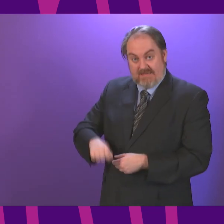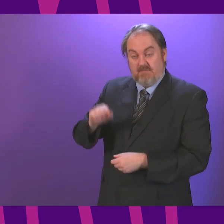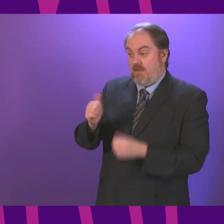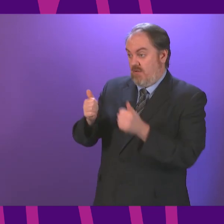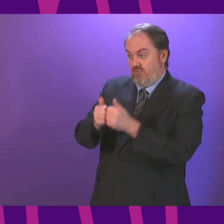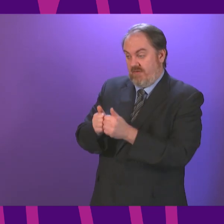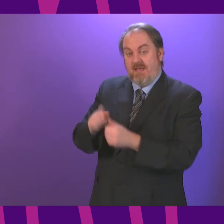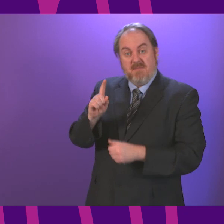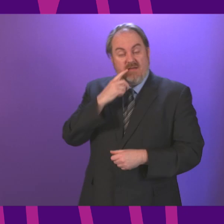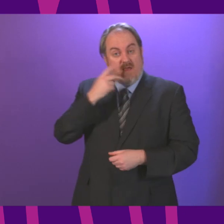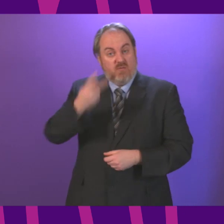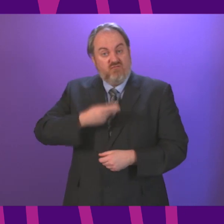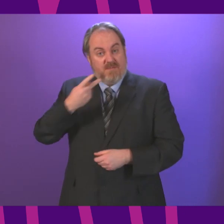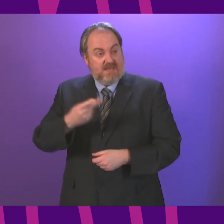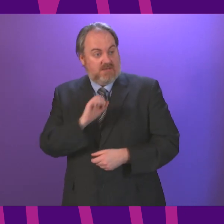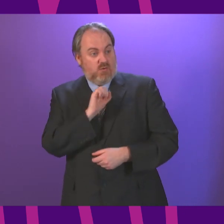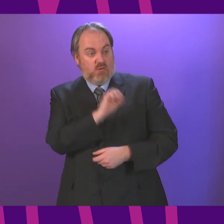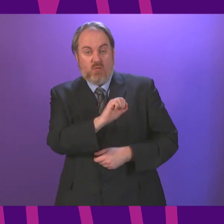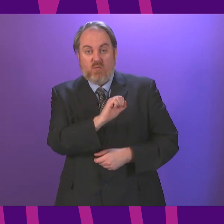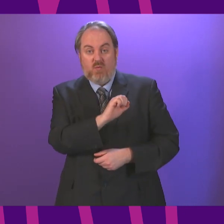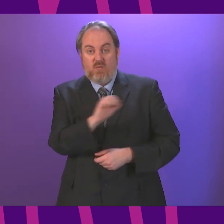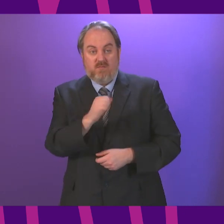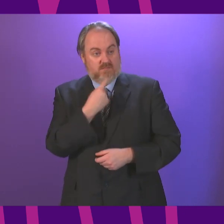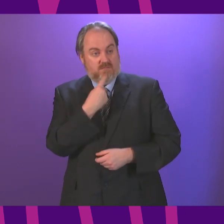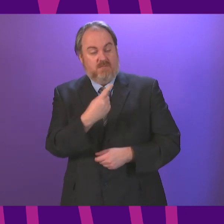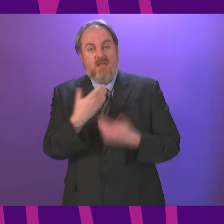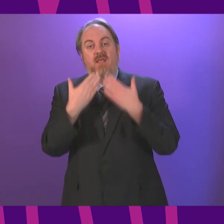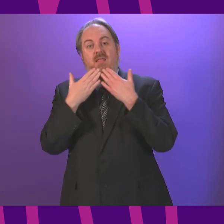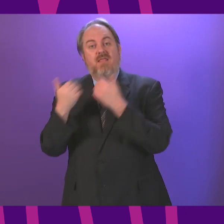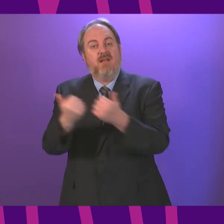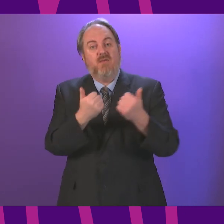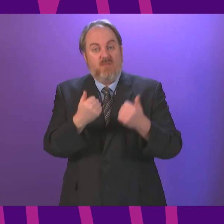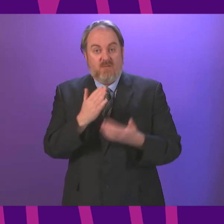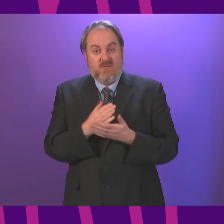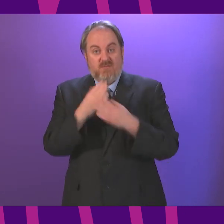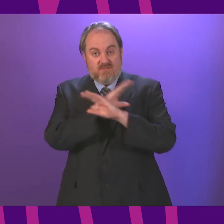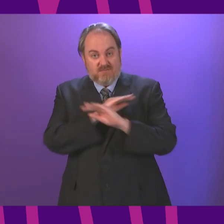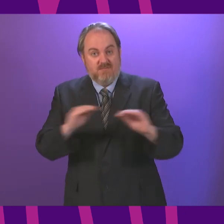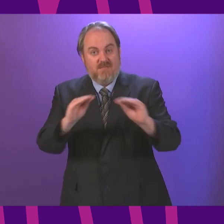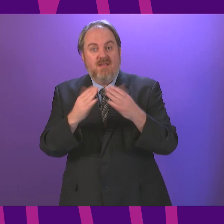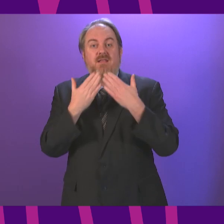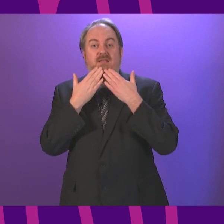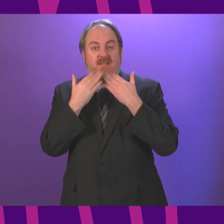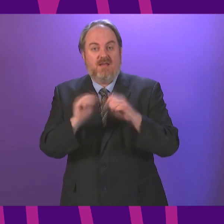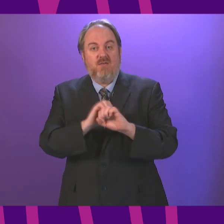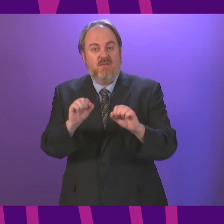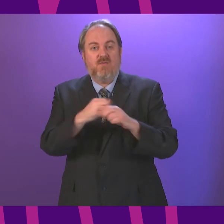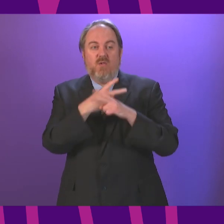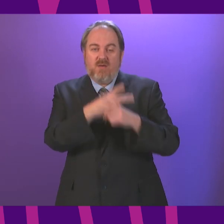echo Stuart McMillan and thank all who have cared for relatives, friends and loved ones